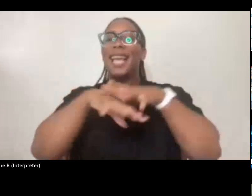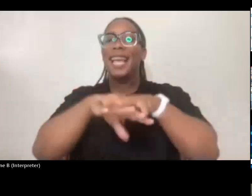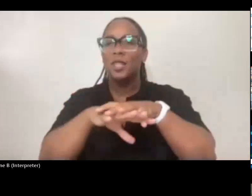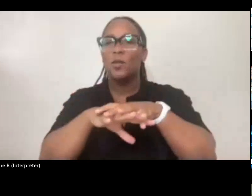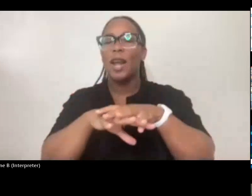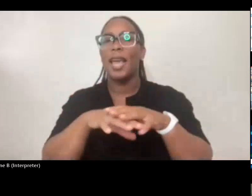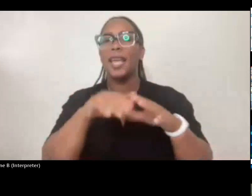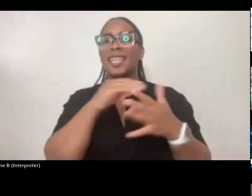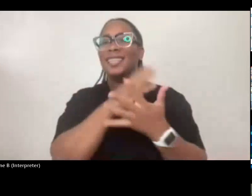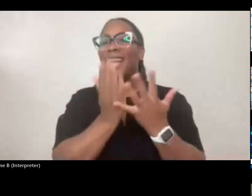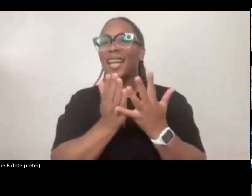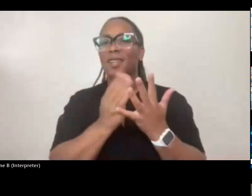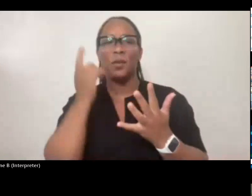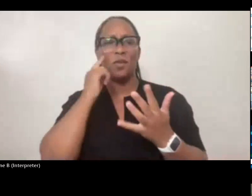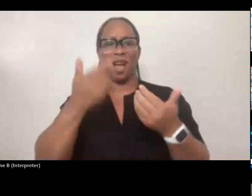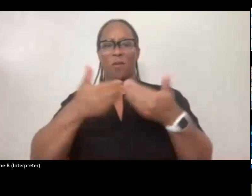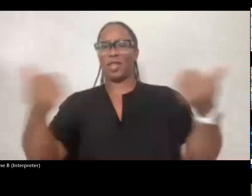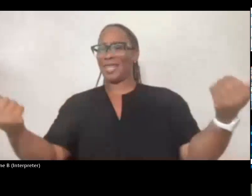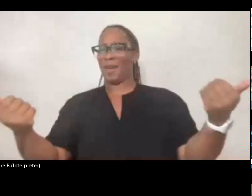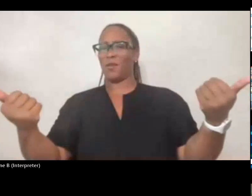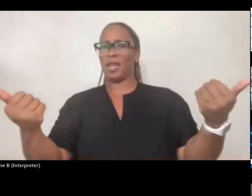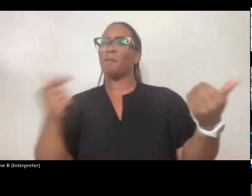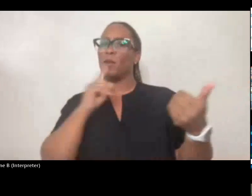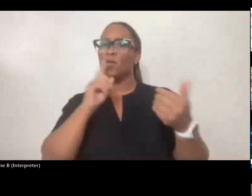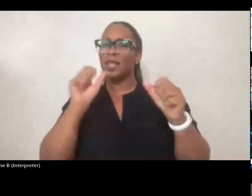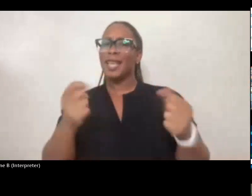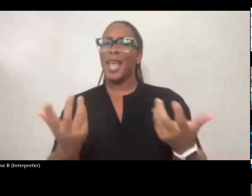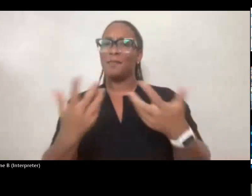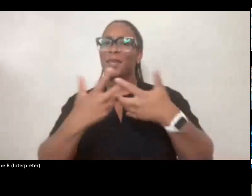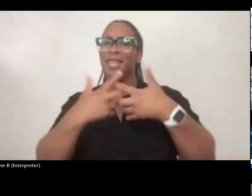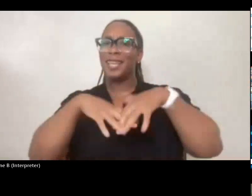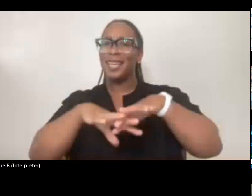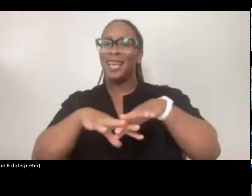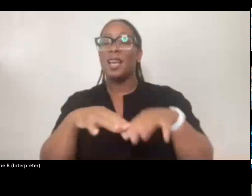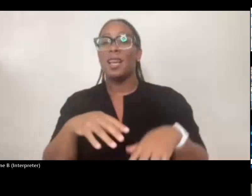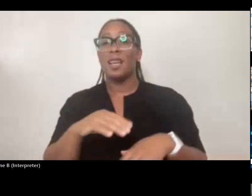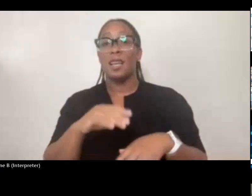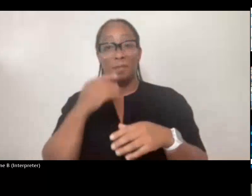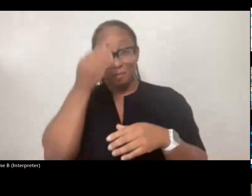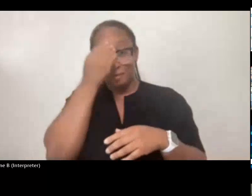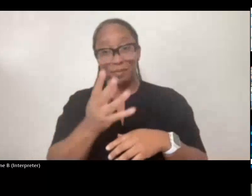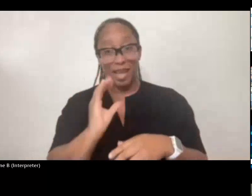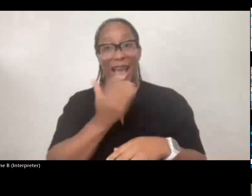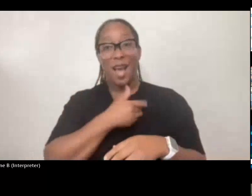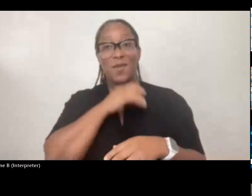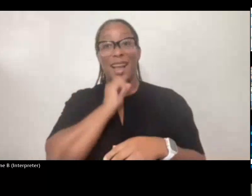thought have any relevance at all to this. Because I'm telling you with our aging society, they do.